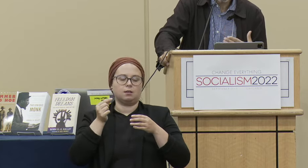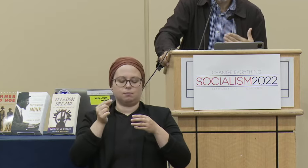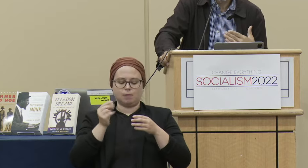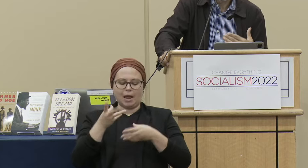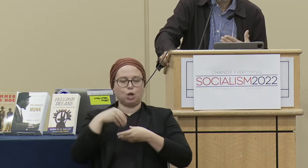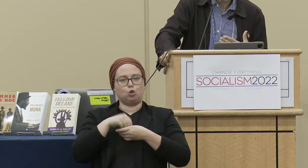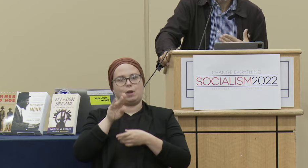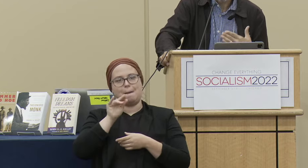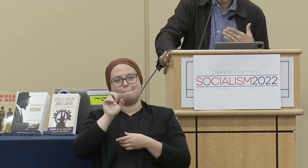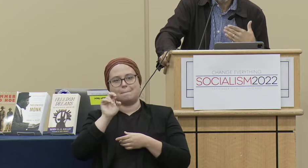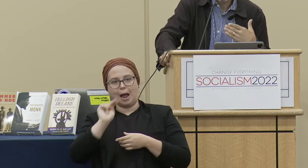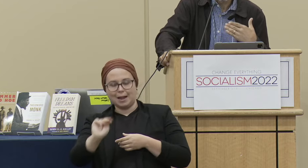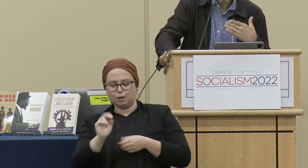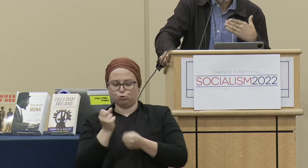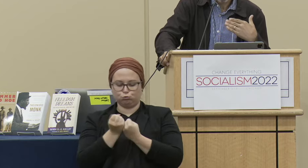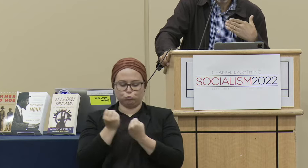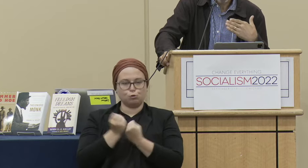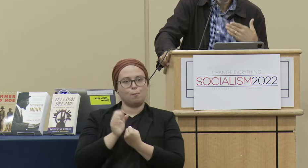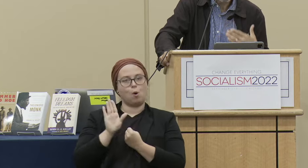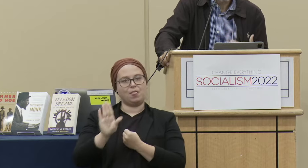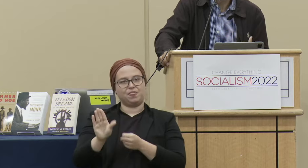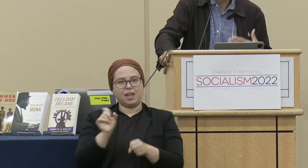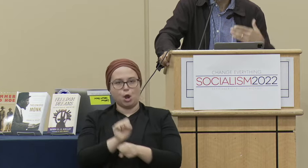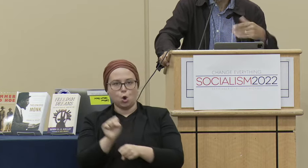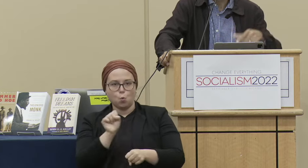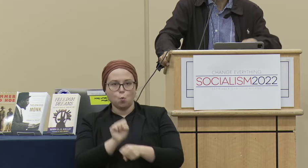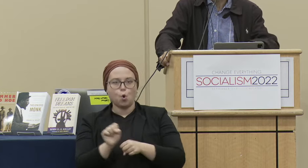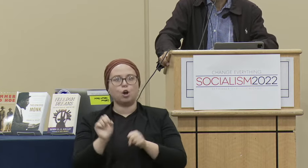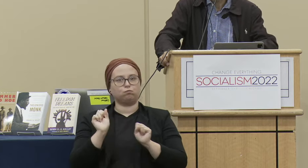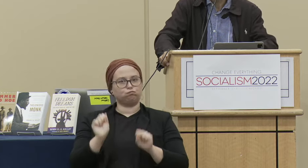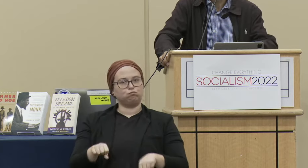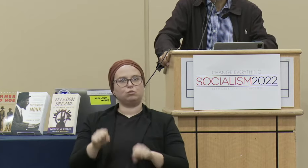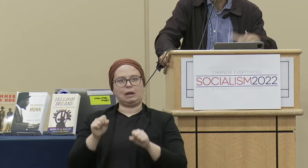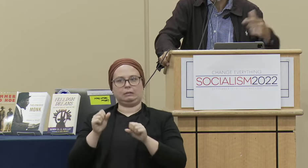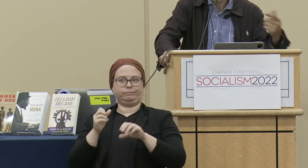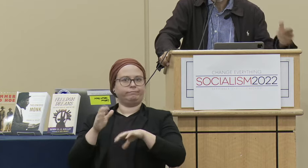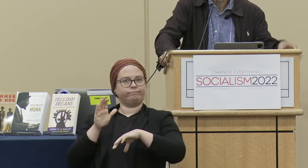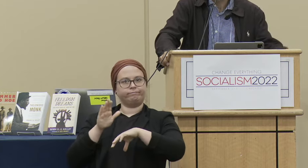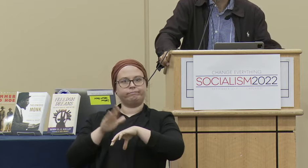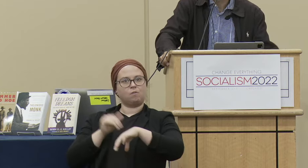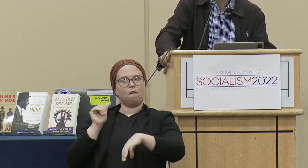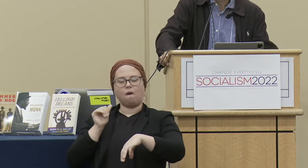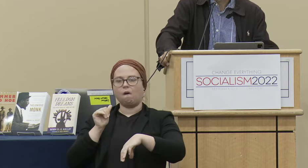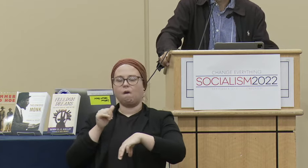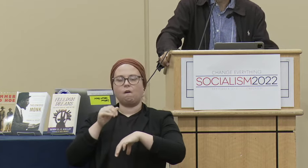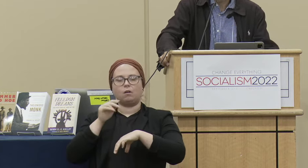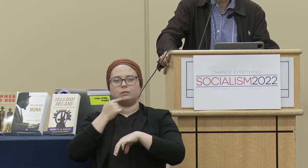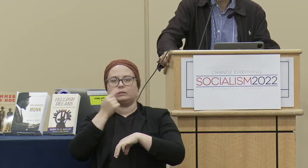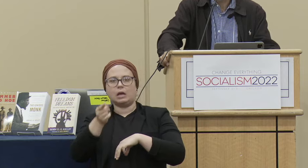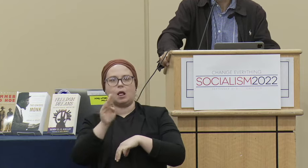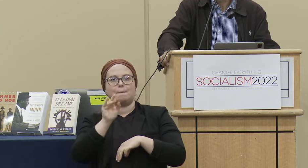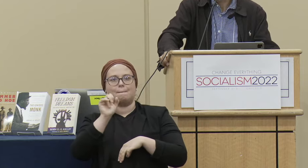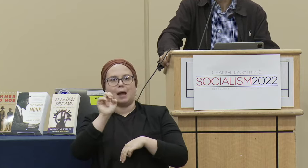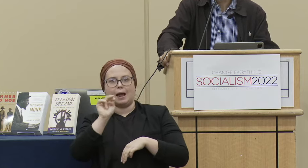Biden, to basically support the work that they are doing, call